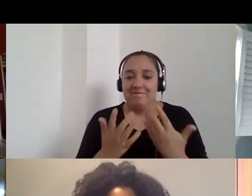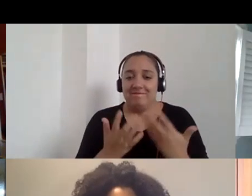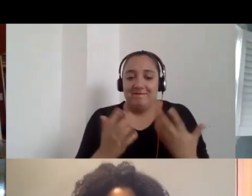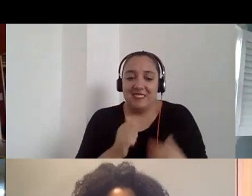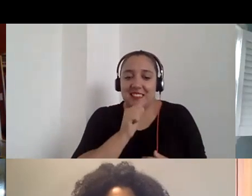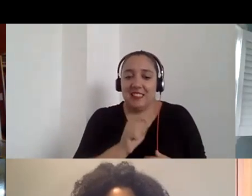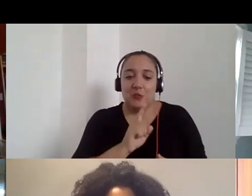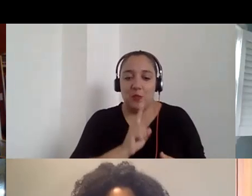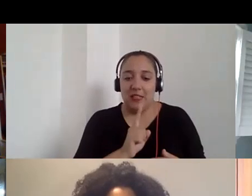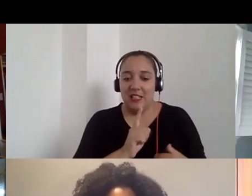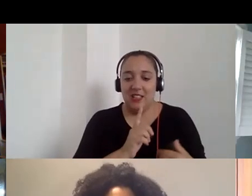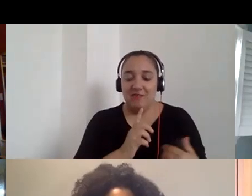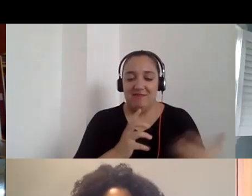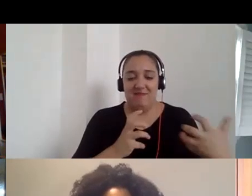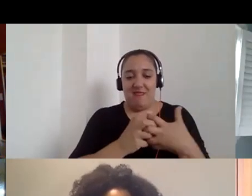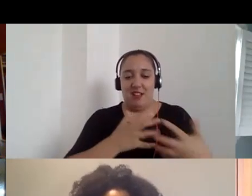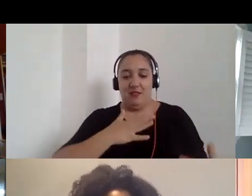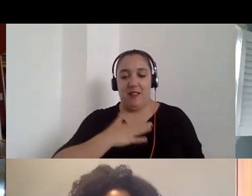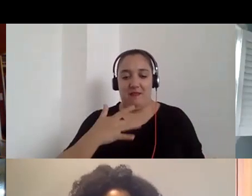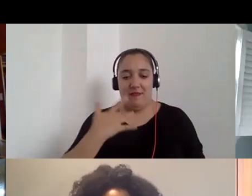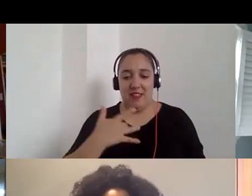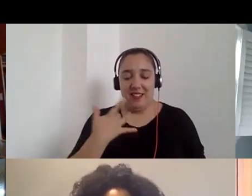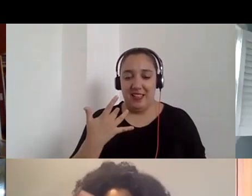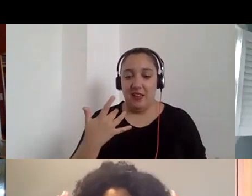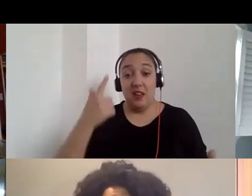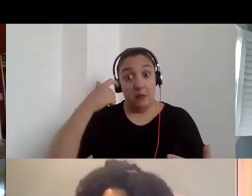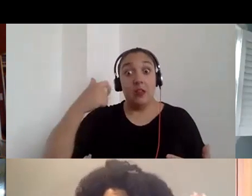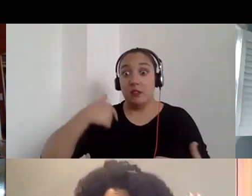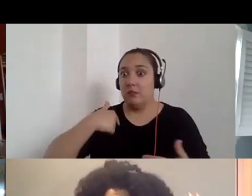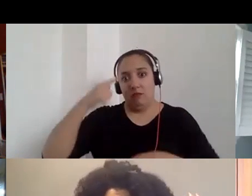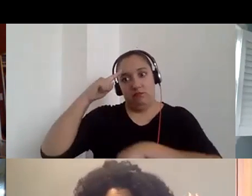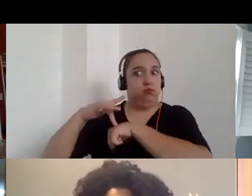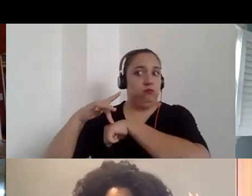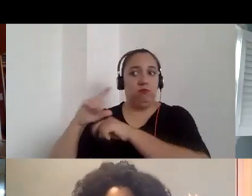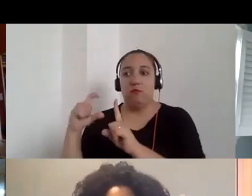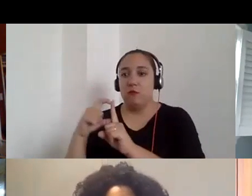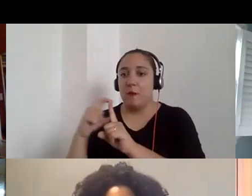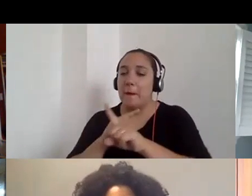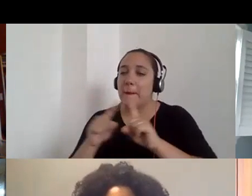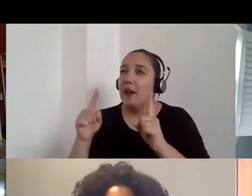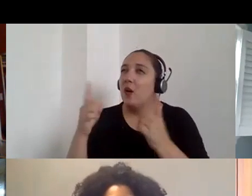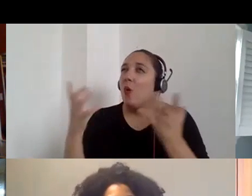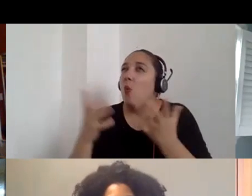I don't know what the alternative word would be because my brain is real foggy. It's real foggy.